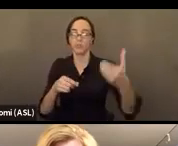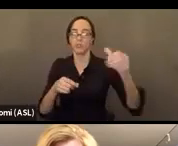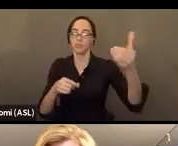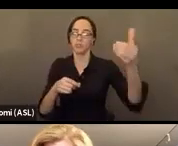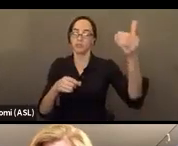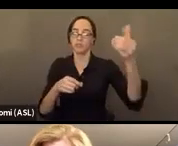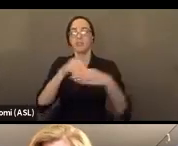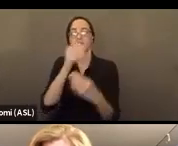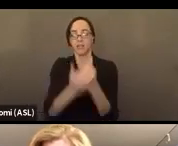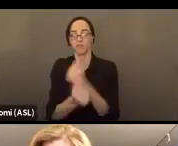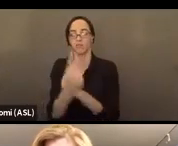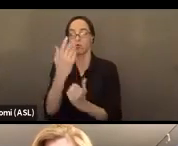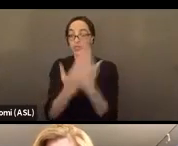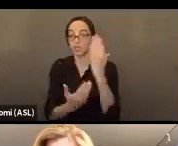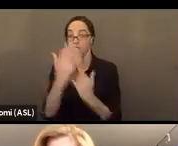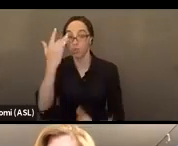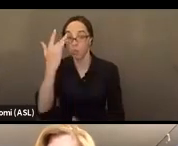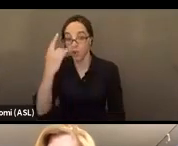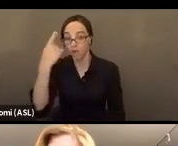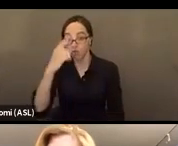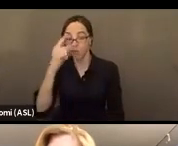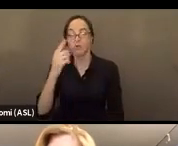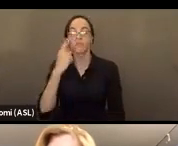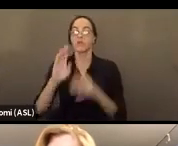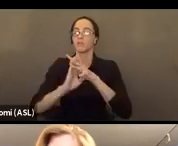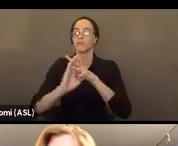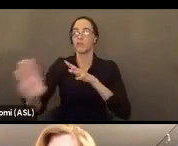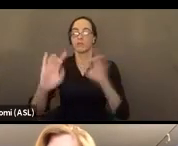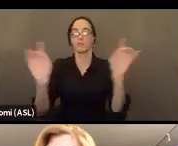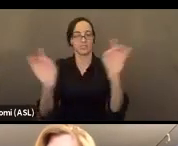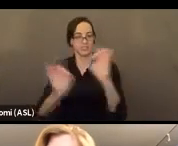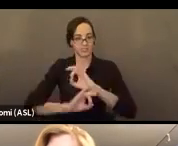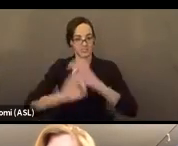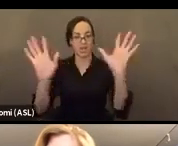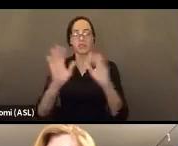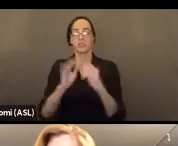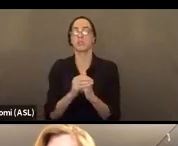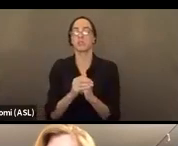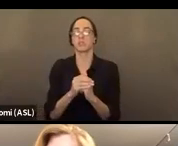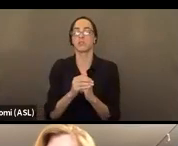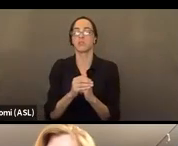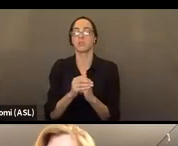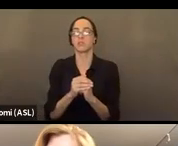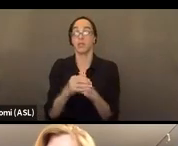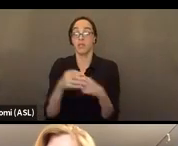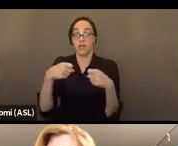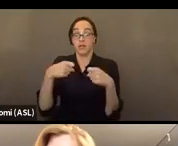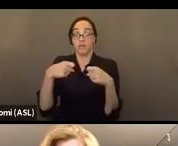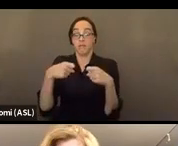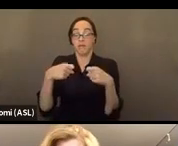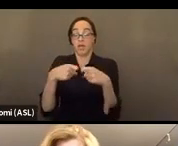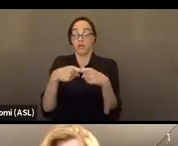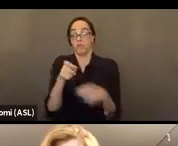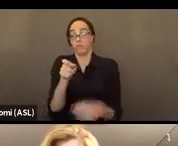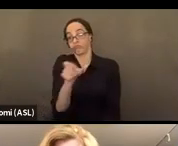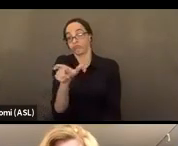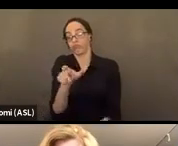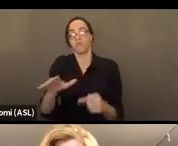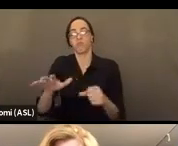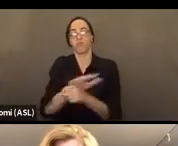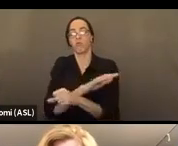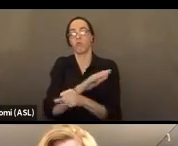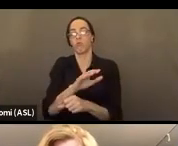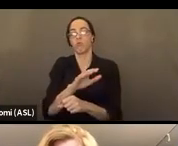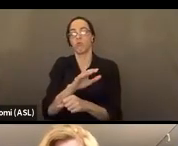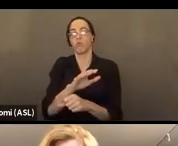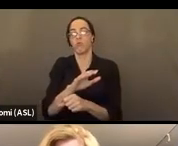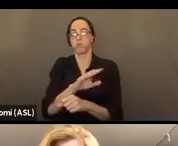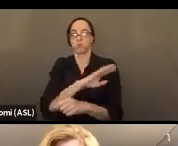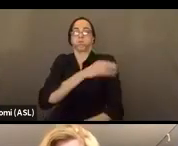evacuations or disasters having batteries charged all the time and having battery backups that are